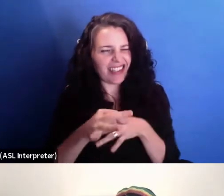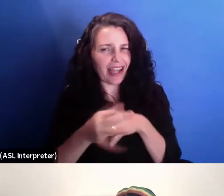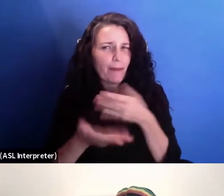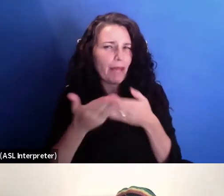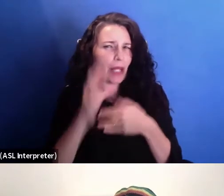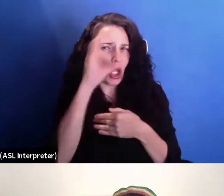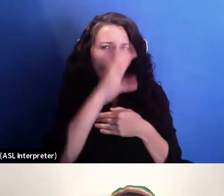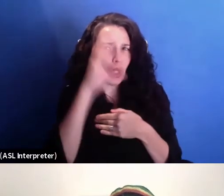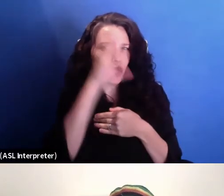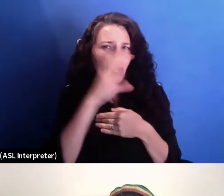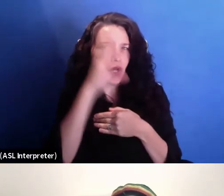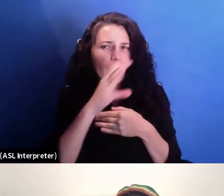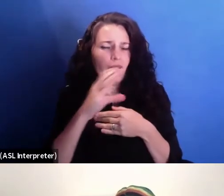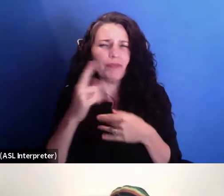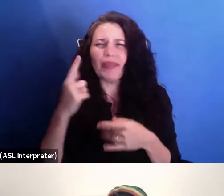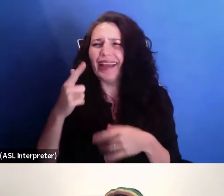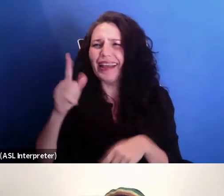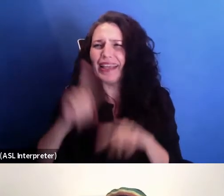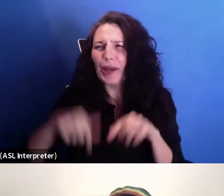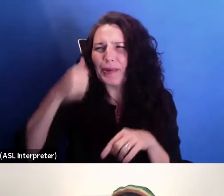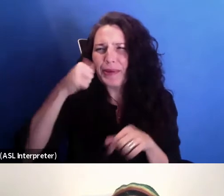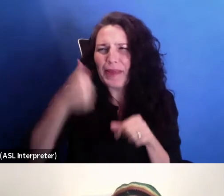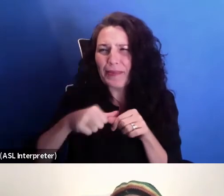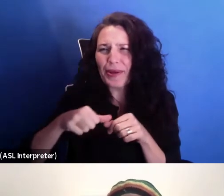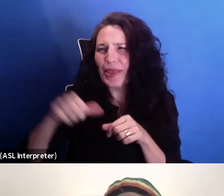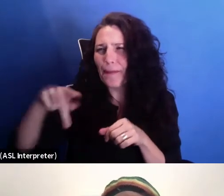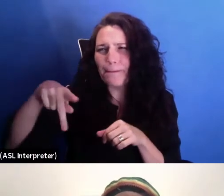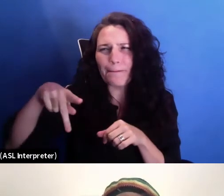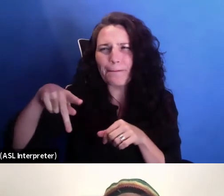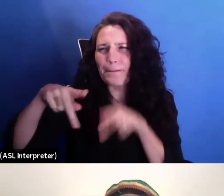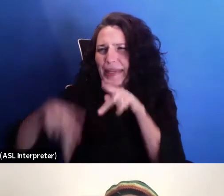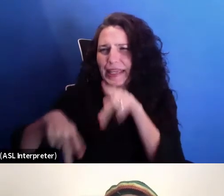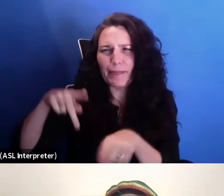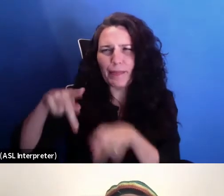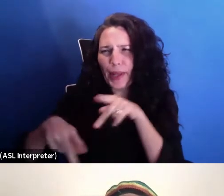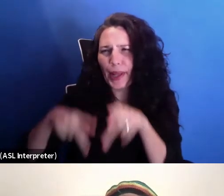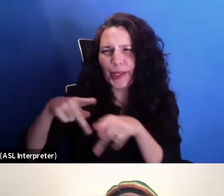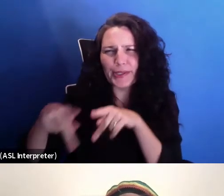I can't quite remember. There it is . The video group that stumbled upon the Camp